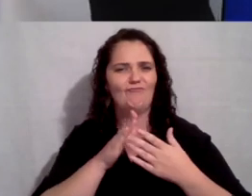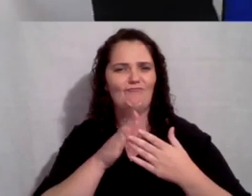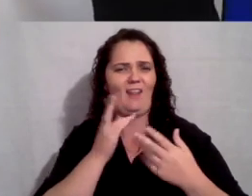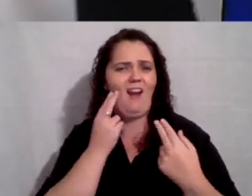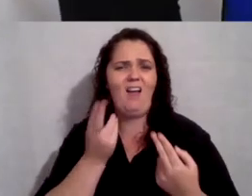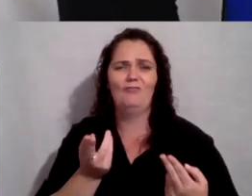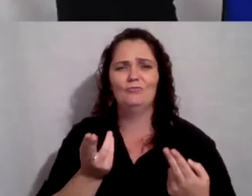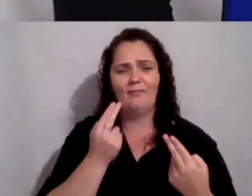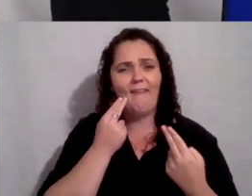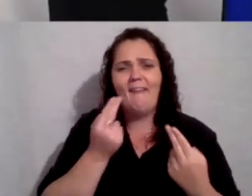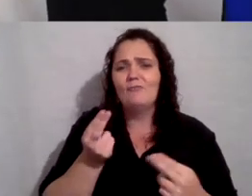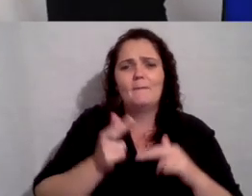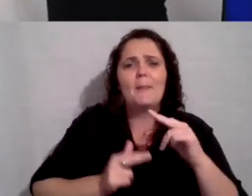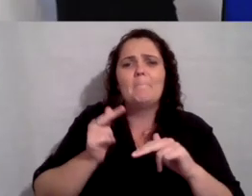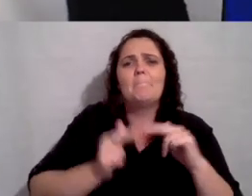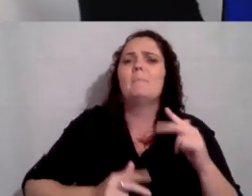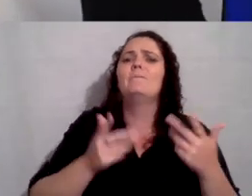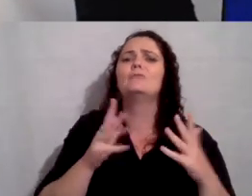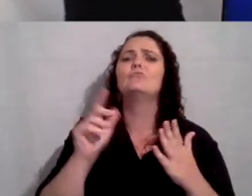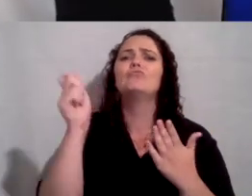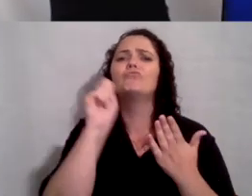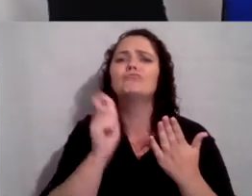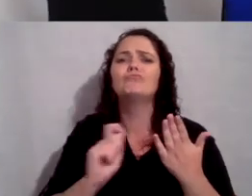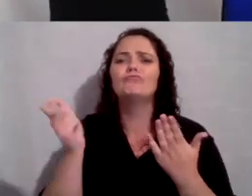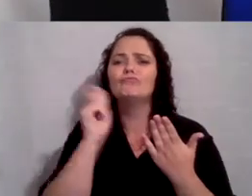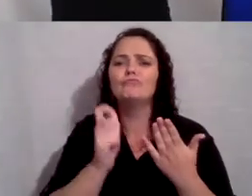growing organically as you draw Alright and then you can also